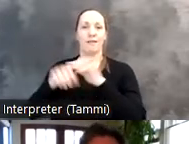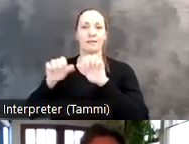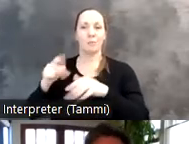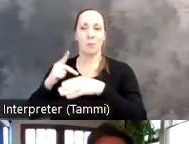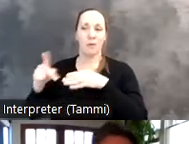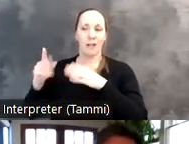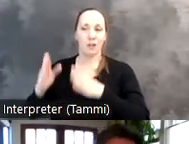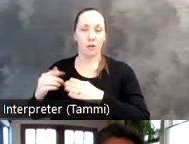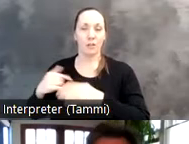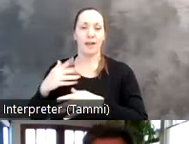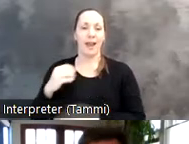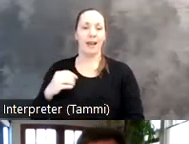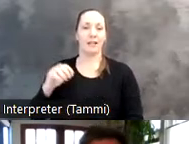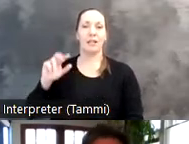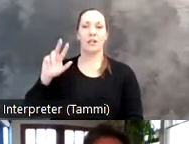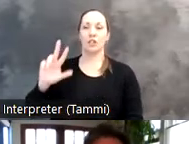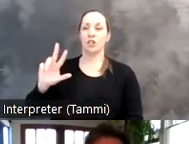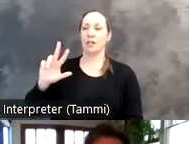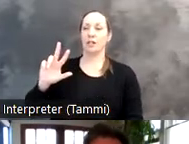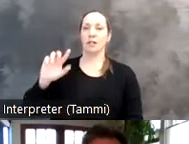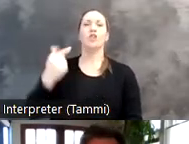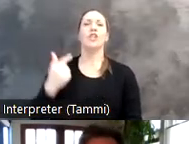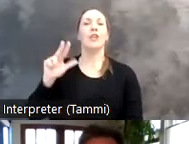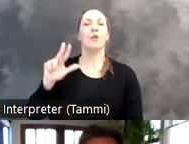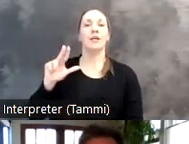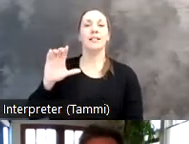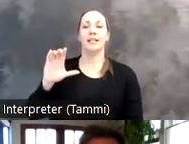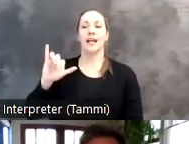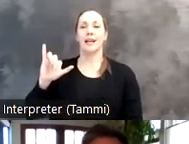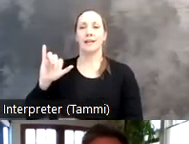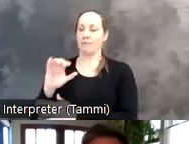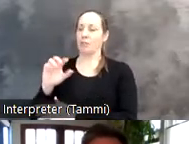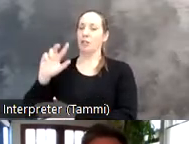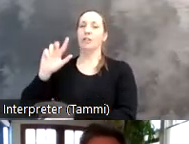foundation, the IAAP, the NCANN